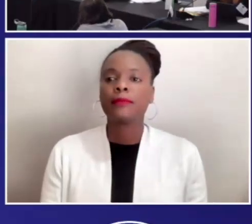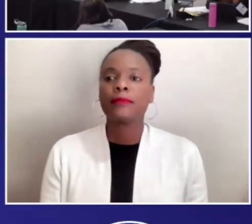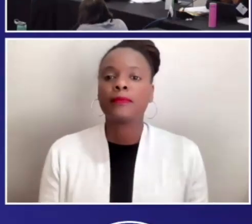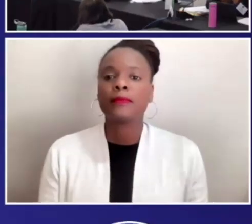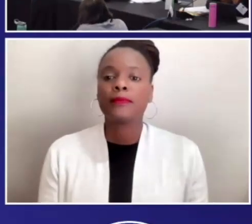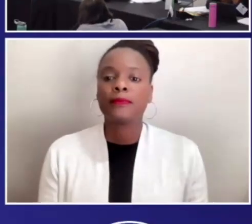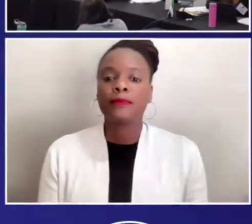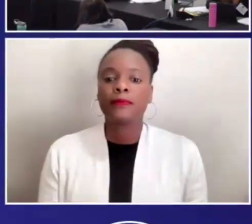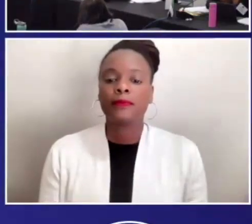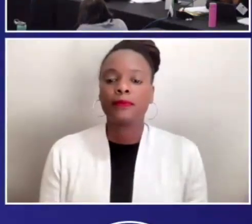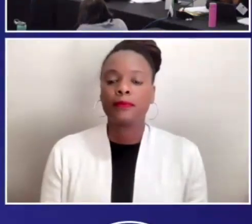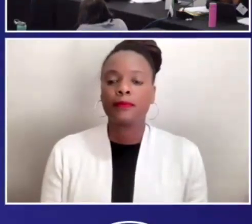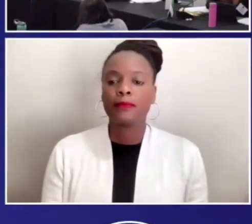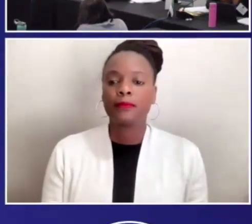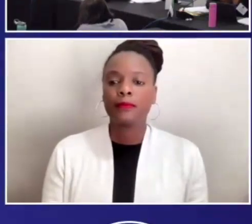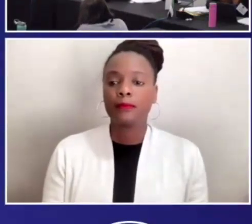Can you tell me who you would like in the caucus?